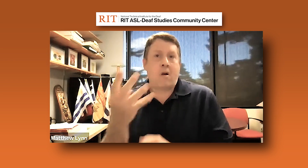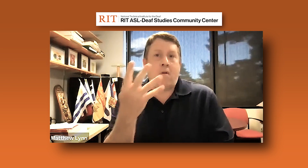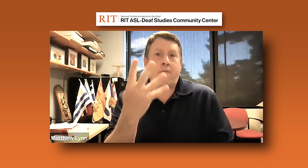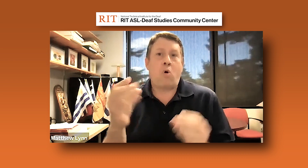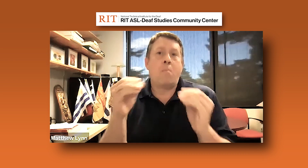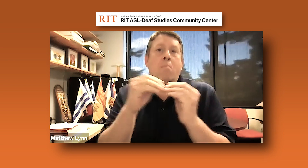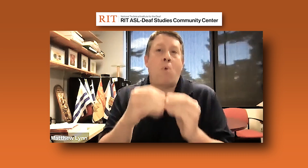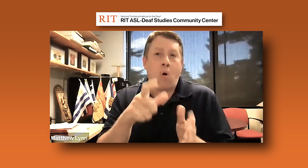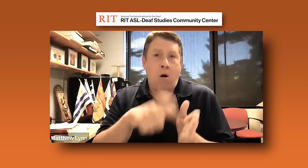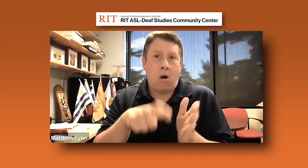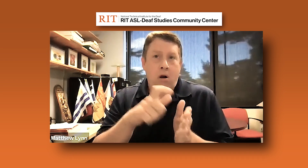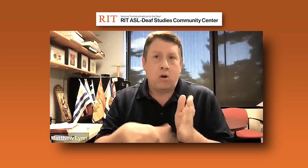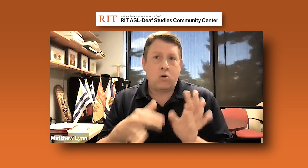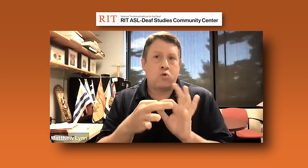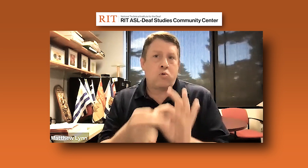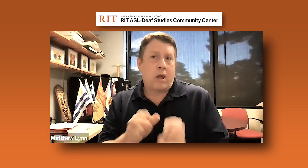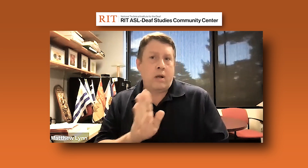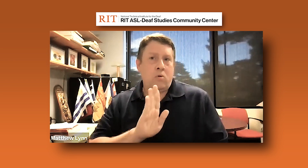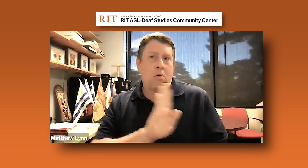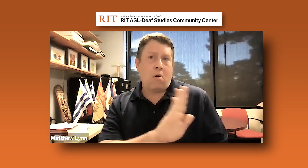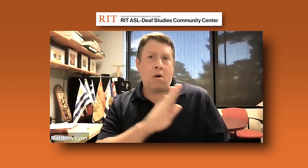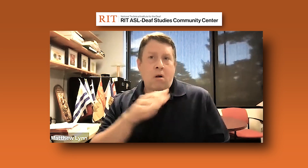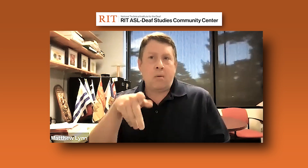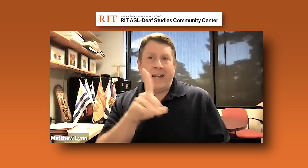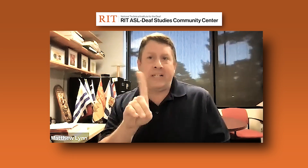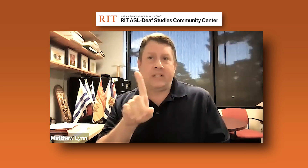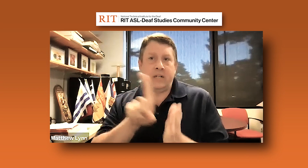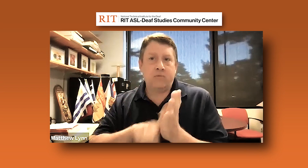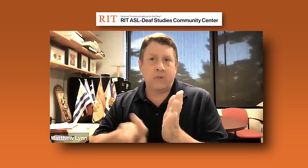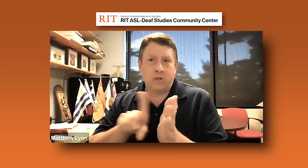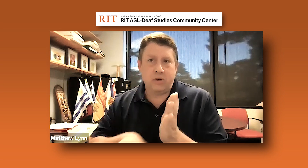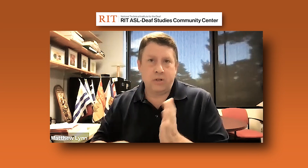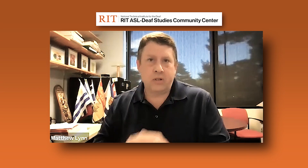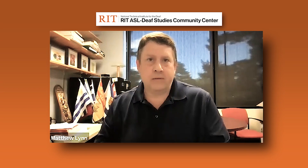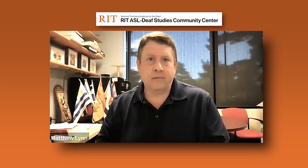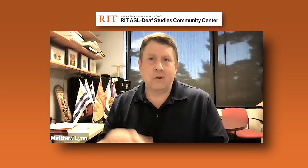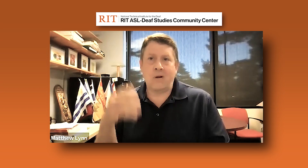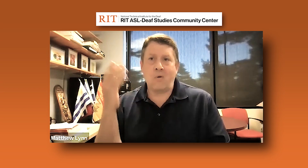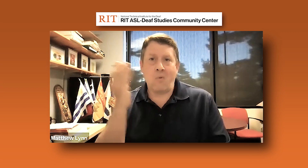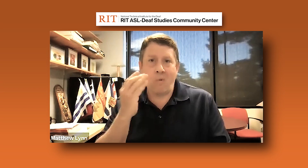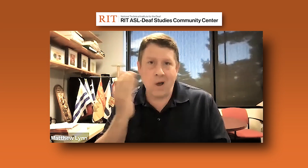She is now preparing to publish four more articles based on her dissertation research.